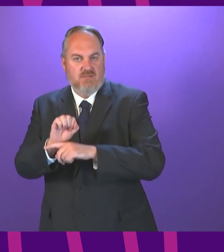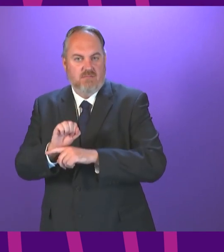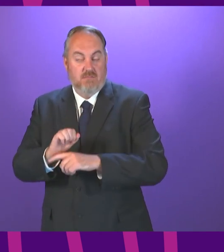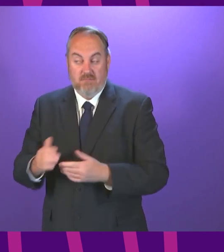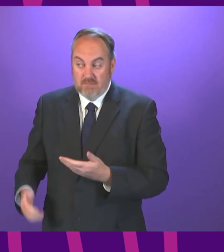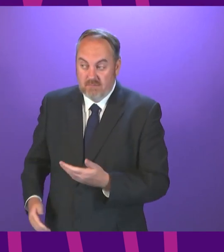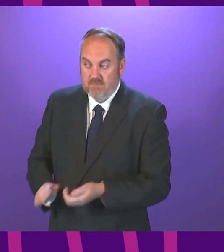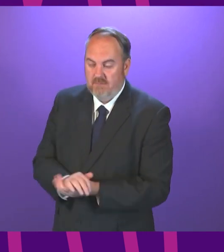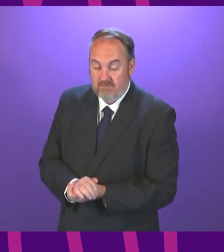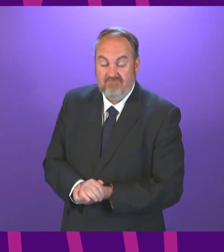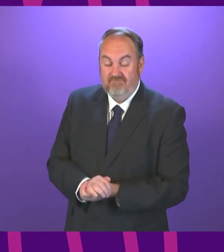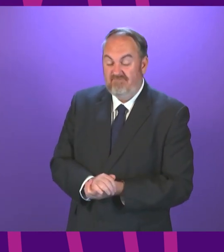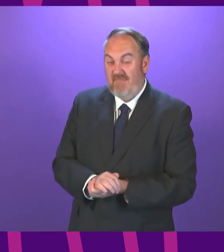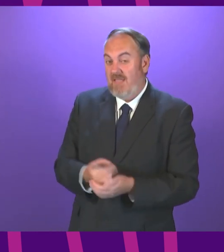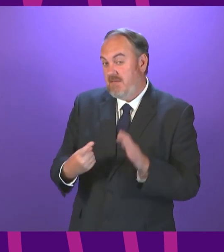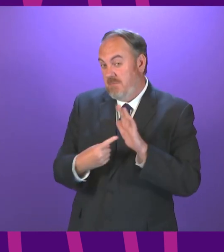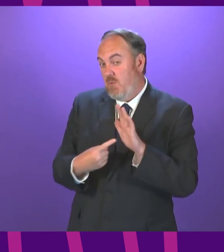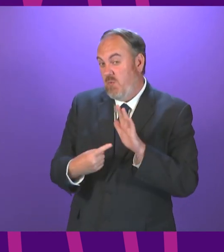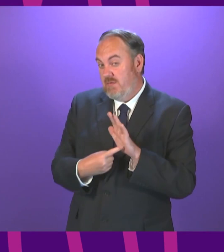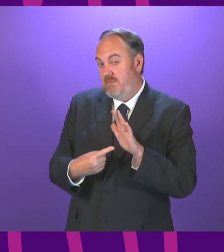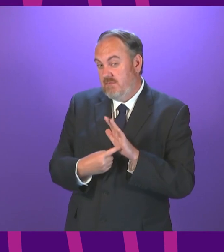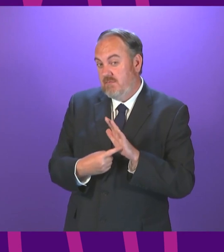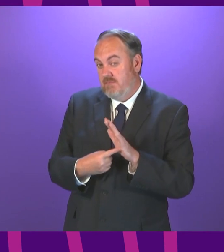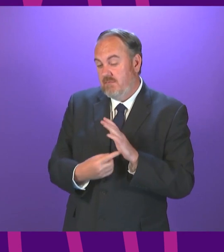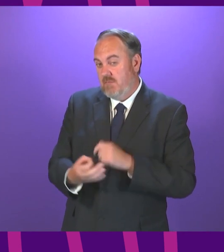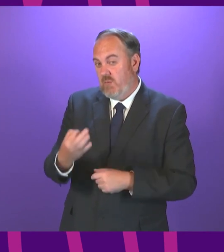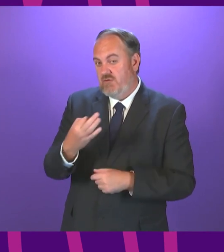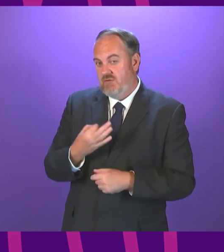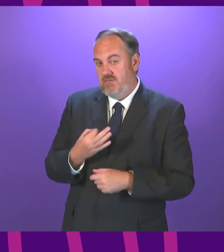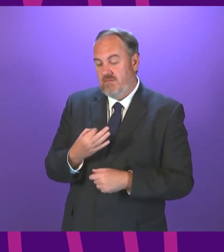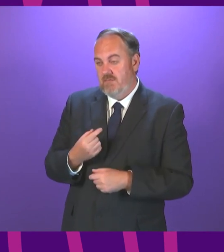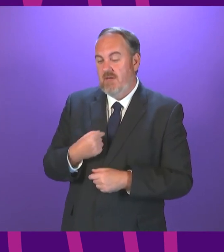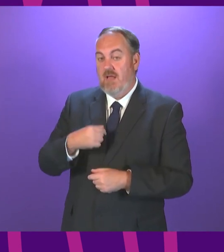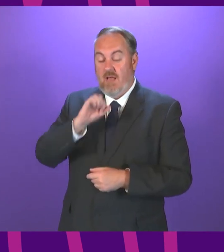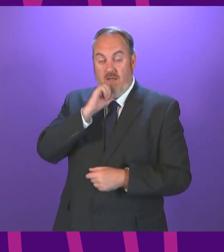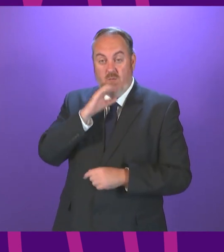Again, that is a really important issue. I am happy to give that assurance in general